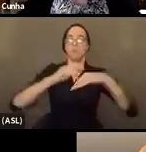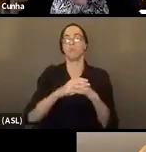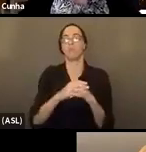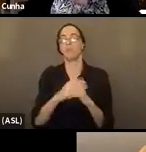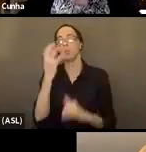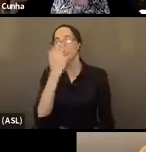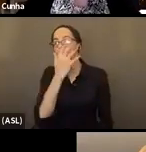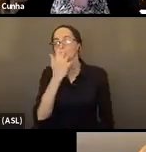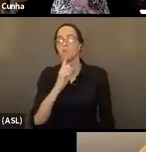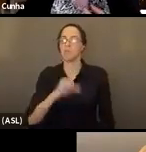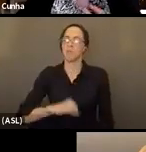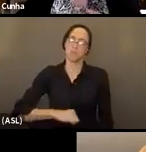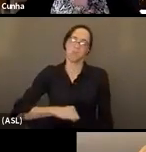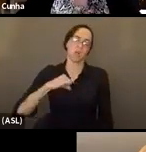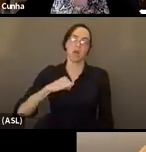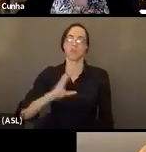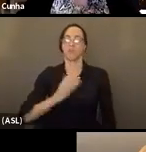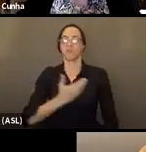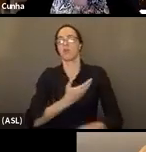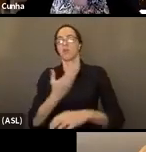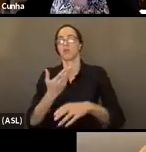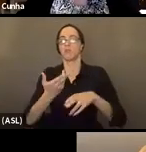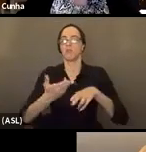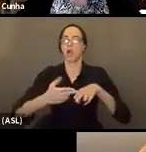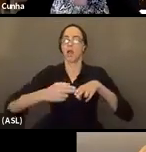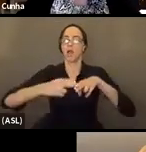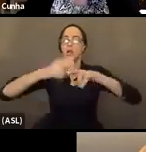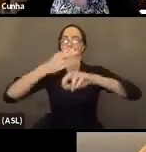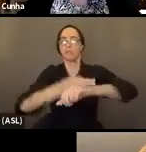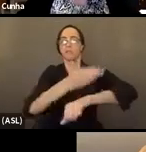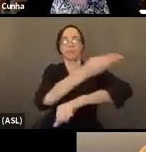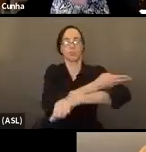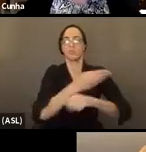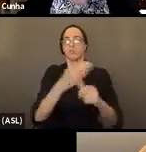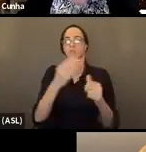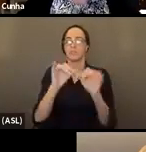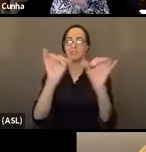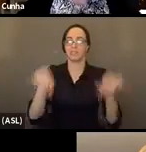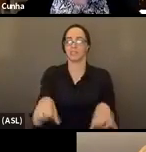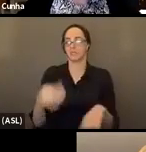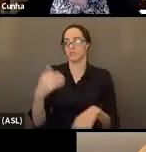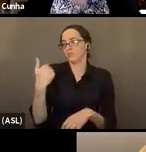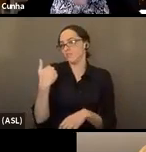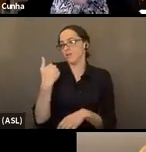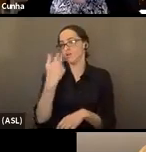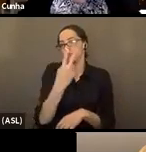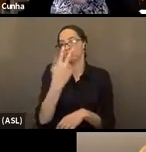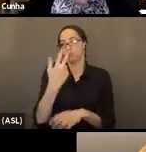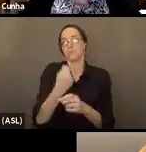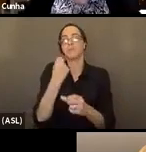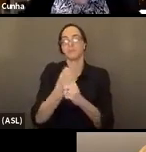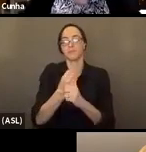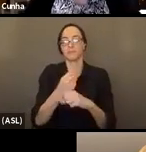couple of years a few years and so um and it's all the biggest part of it is just the